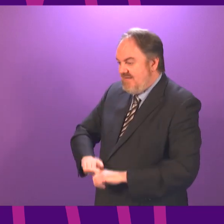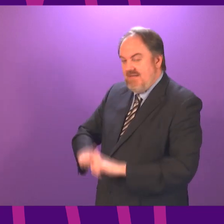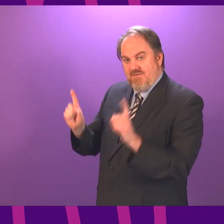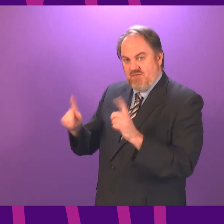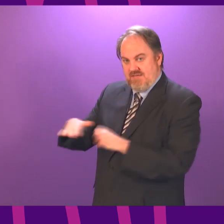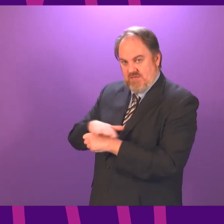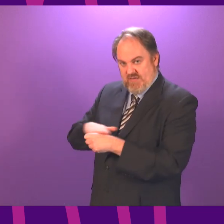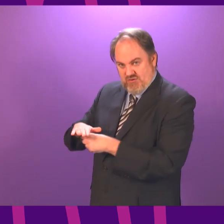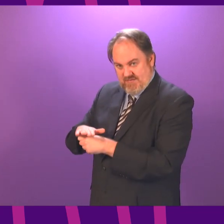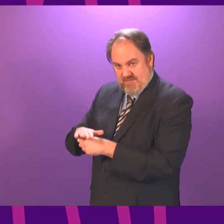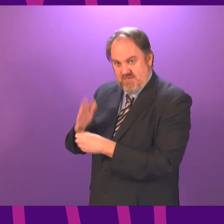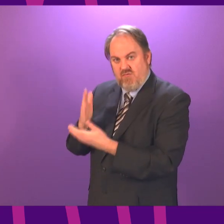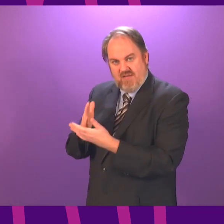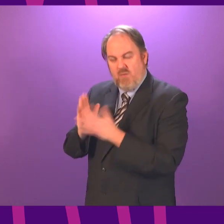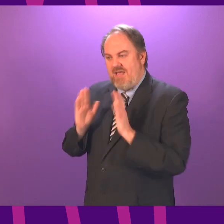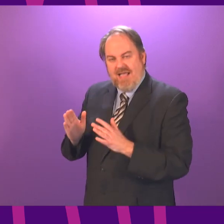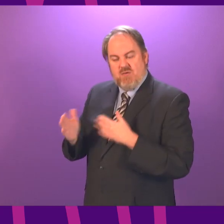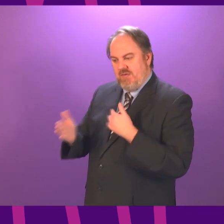in some respects, a different response.